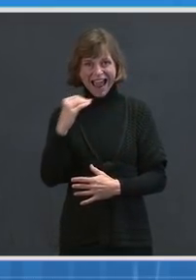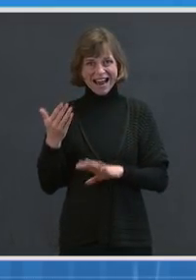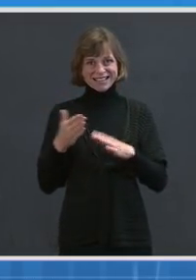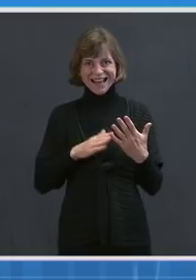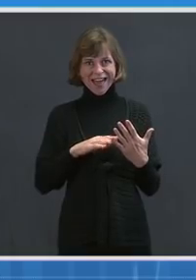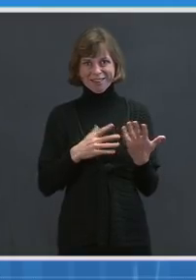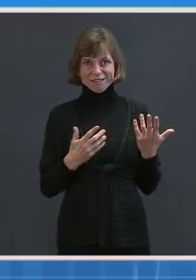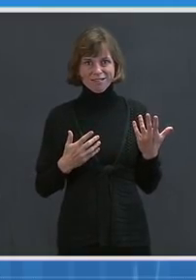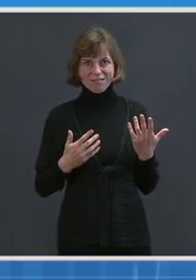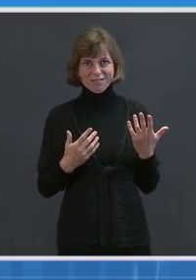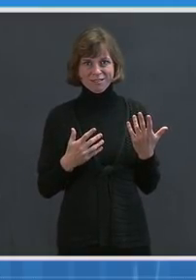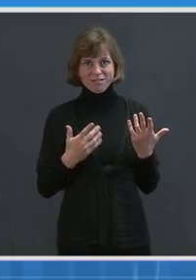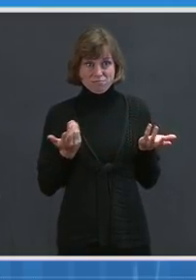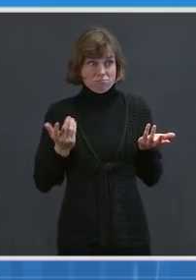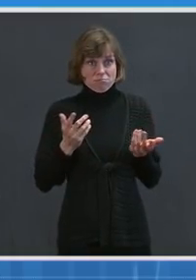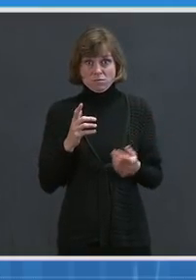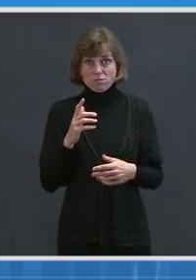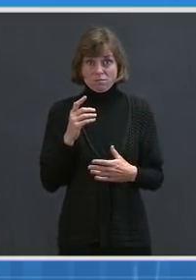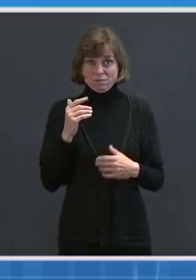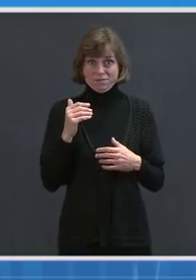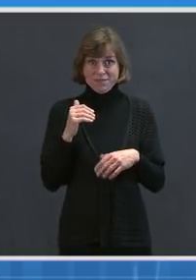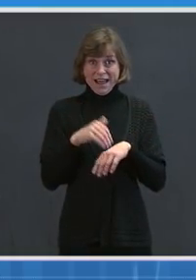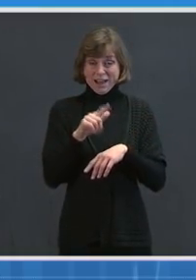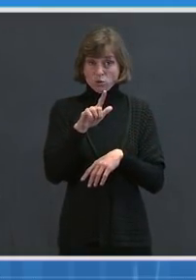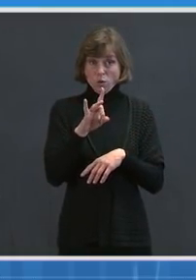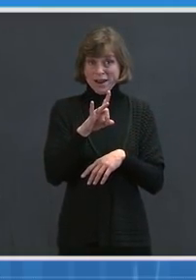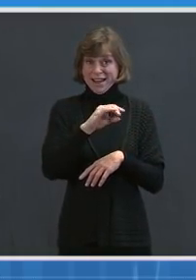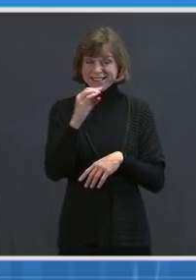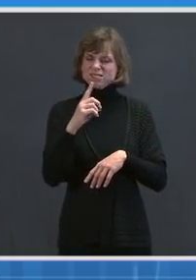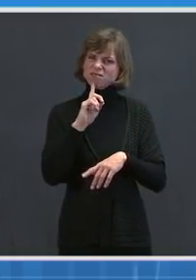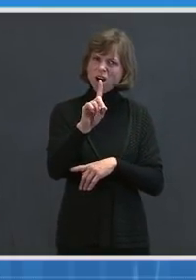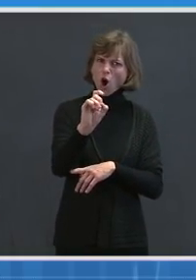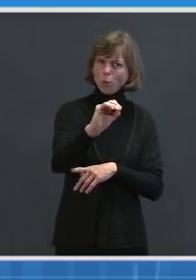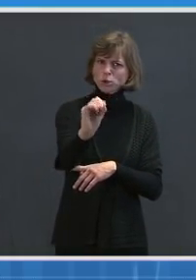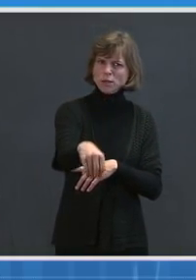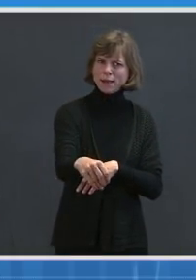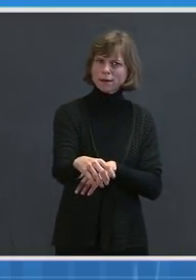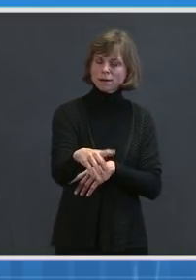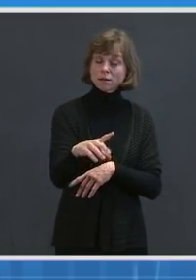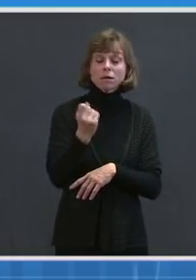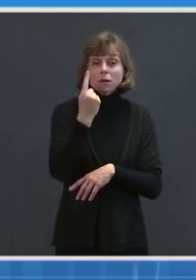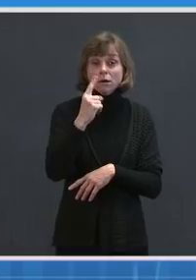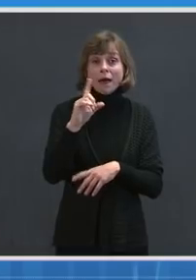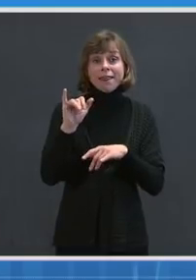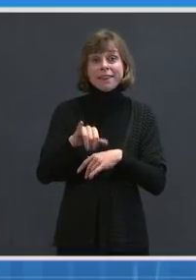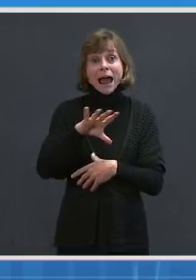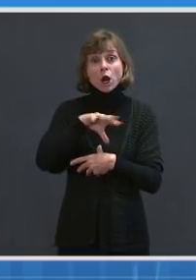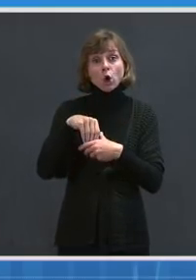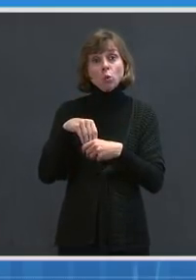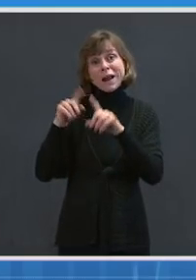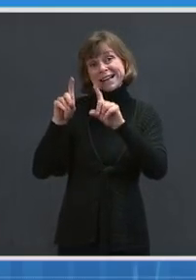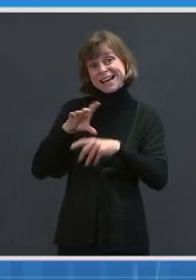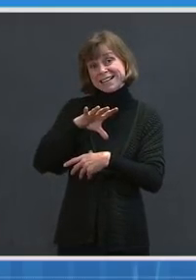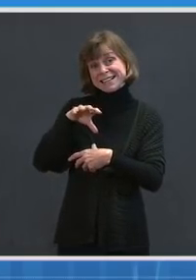and at the 28-day at 100 percent level. And, by the way, that's including testing in South Africa, where we have one of the most dangerous variants.